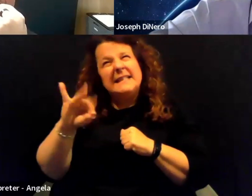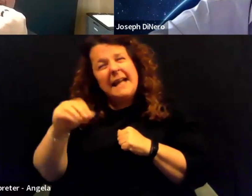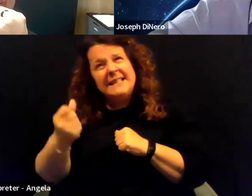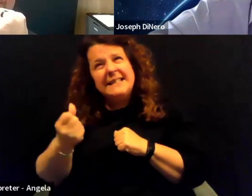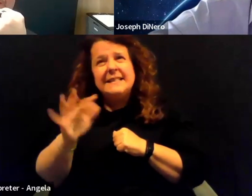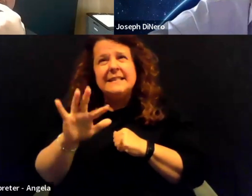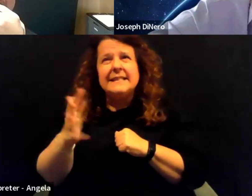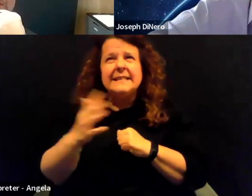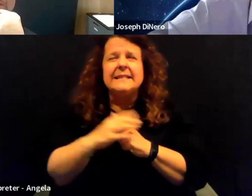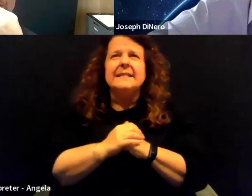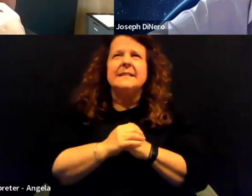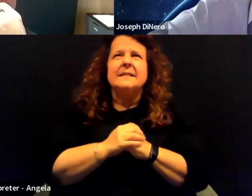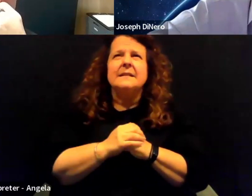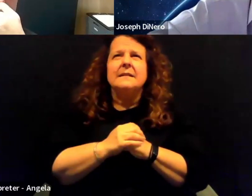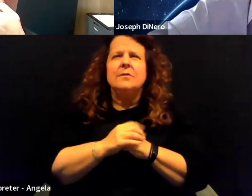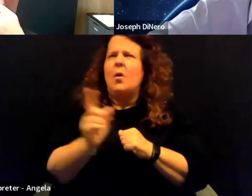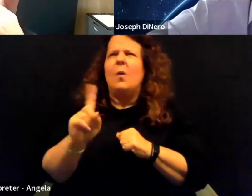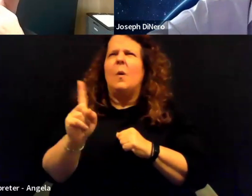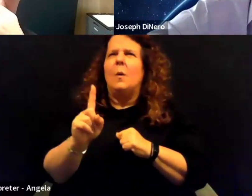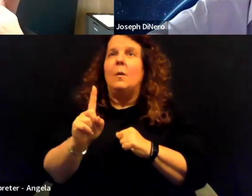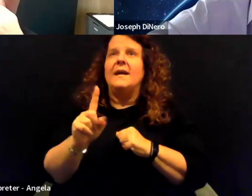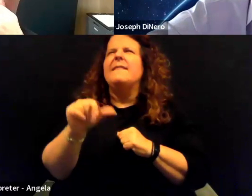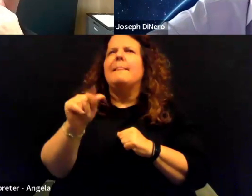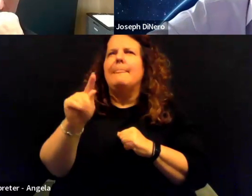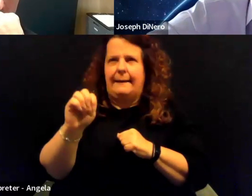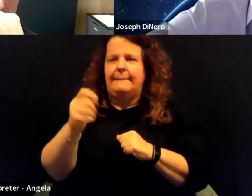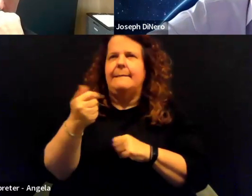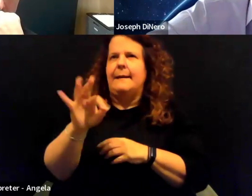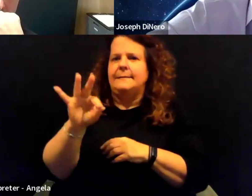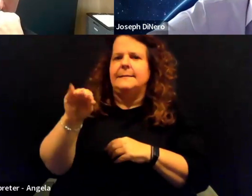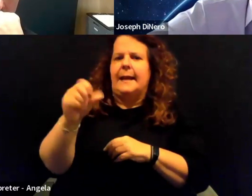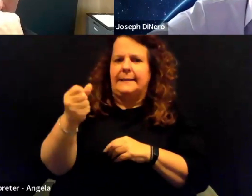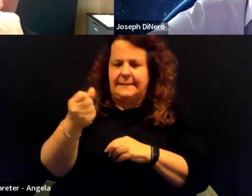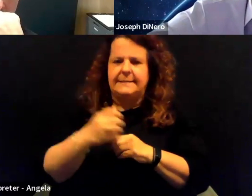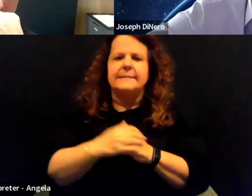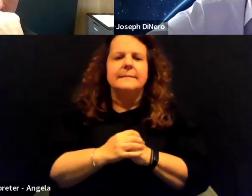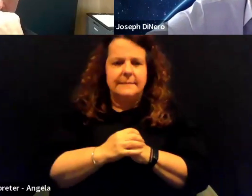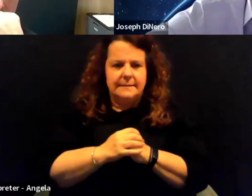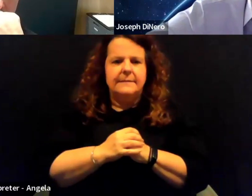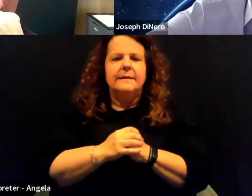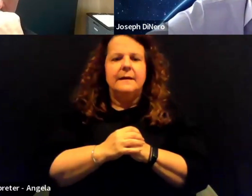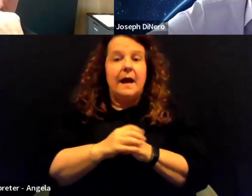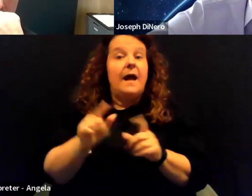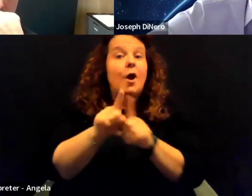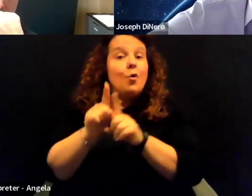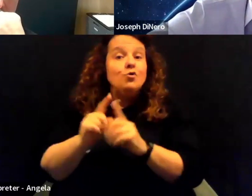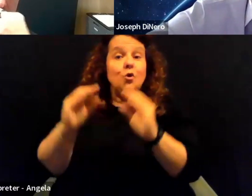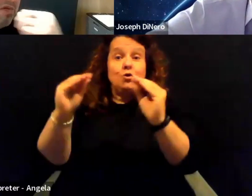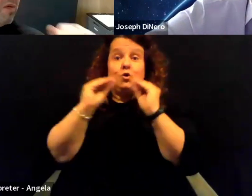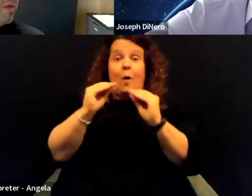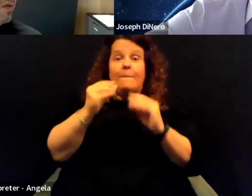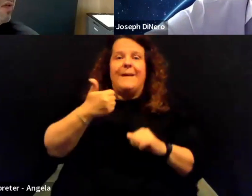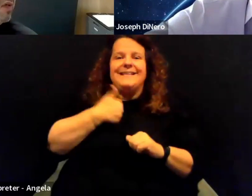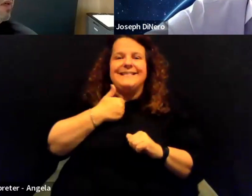I'm not nearly nice in the in the late 90s, including, , learn teaching myself how to, do